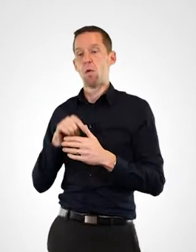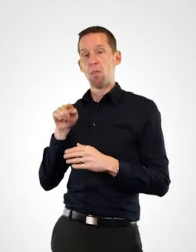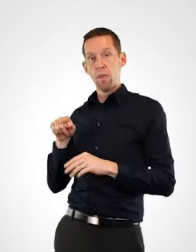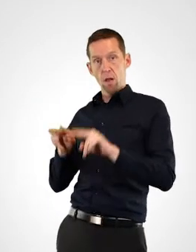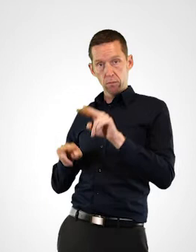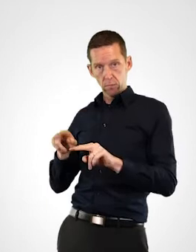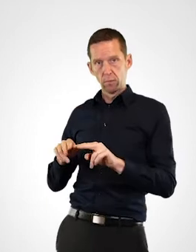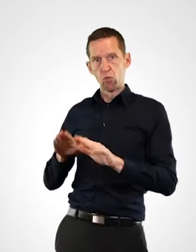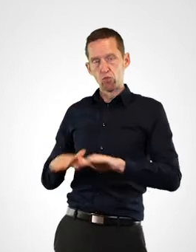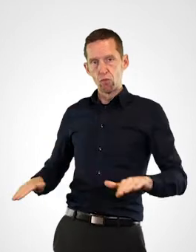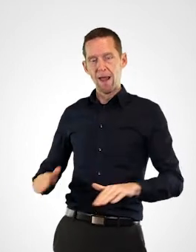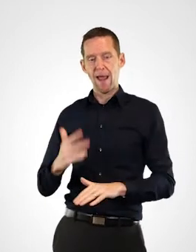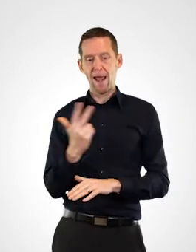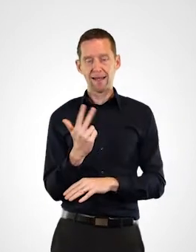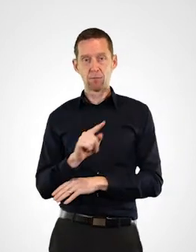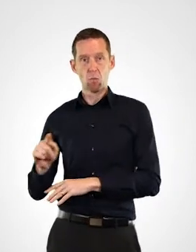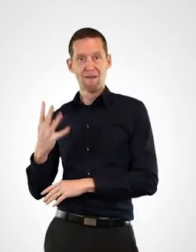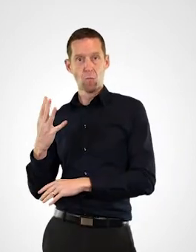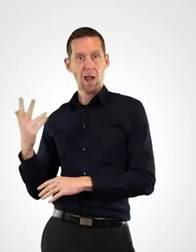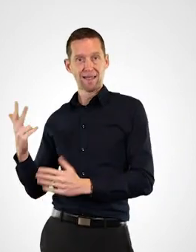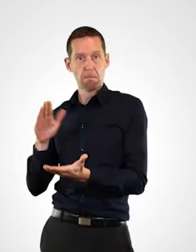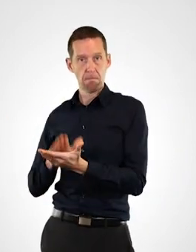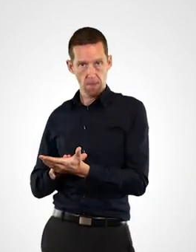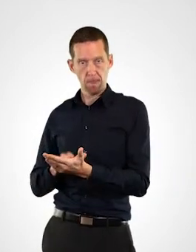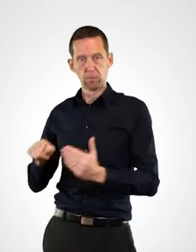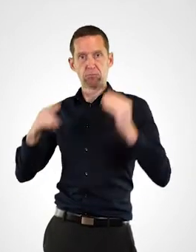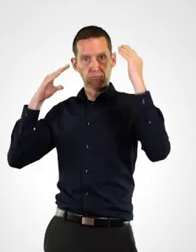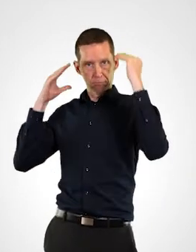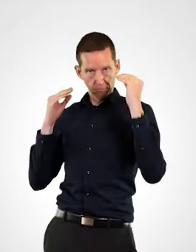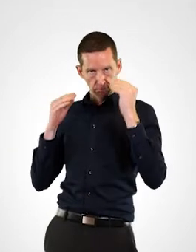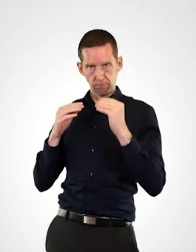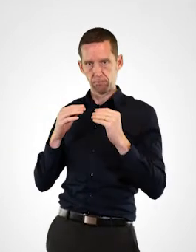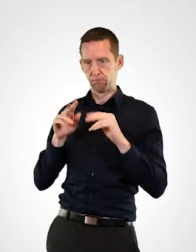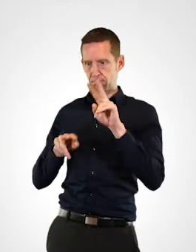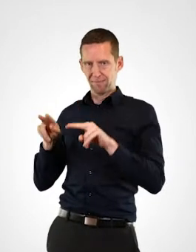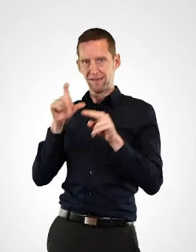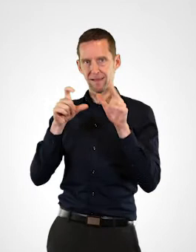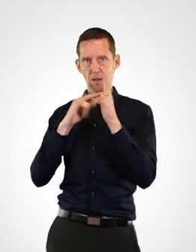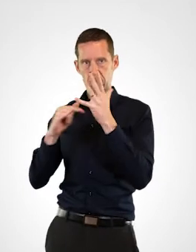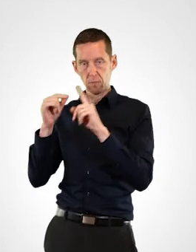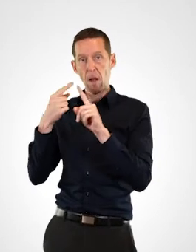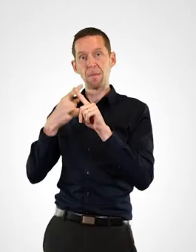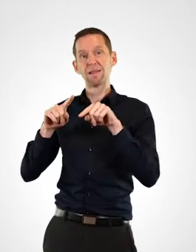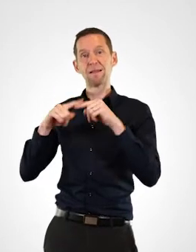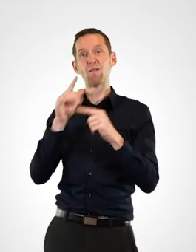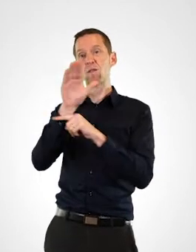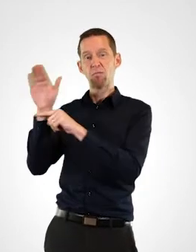We've given it to children from 18 to 48 months who have hearing loss and it's also been used in different languages -